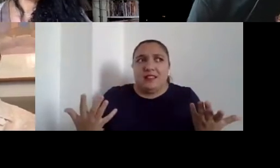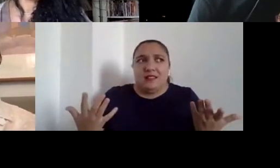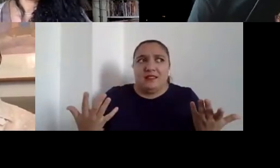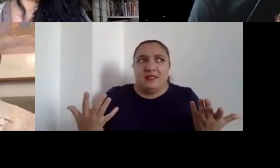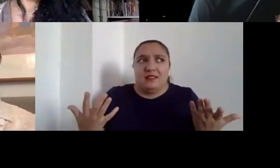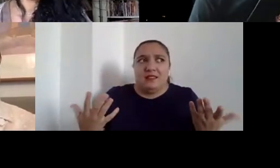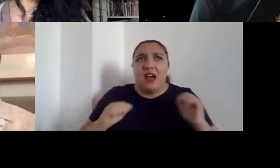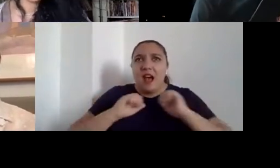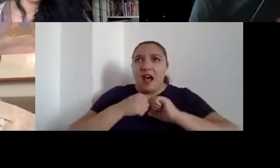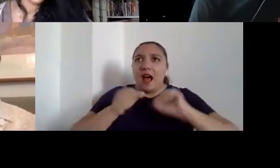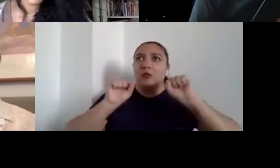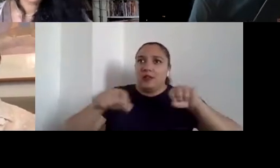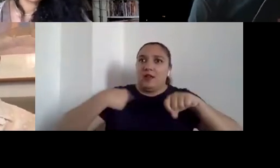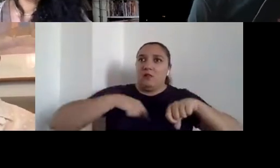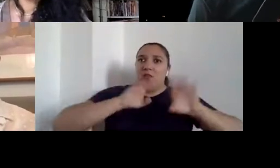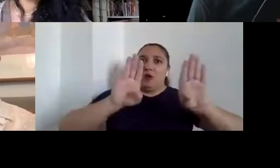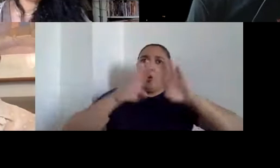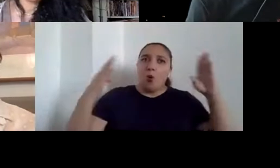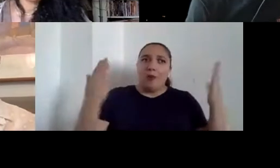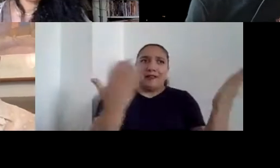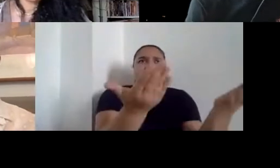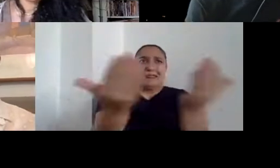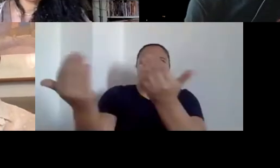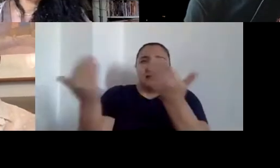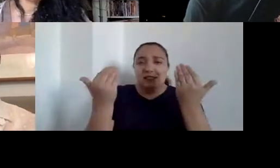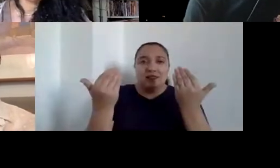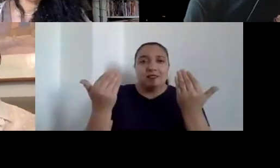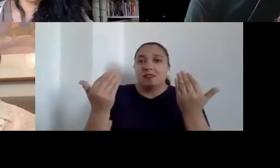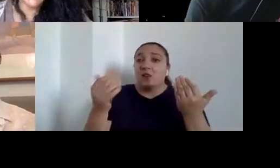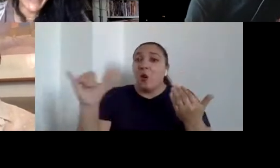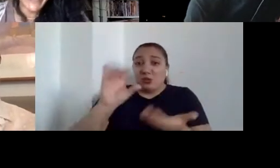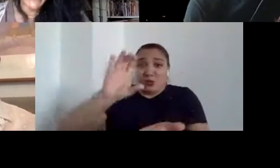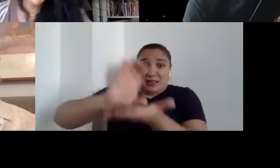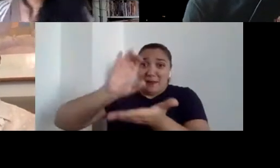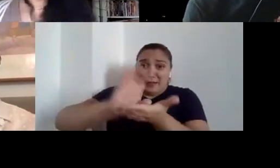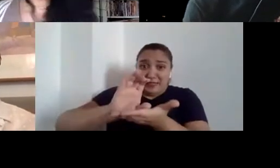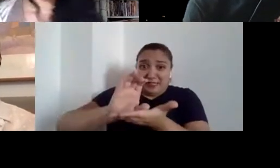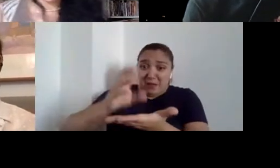scale? You can't escape capitalism and money making, again, sorry